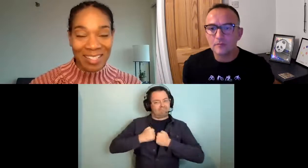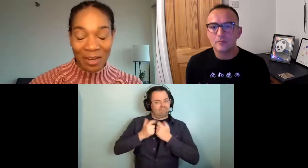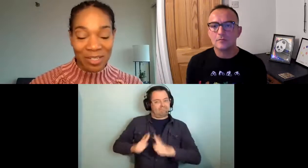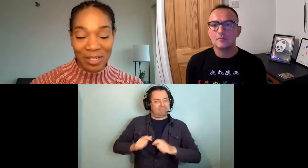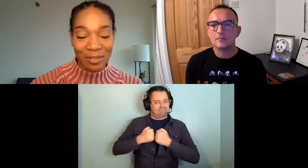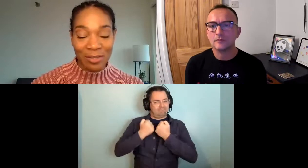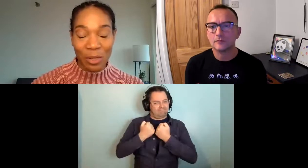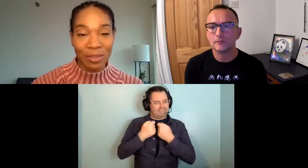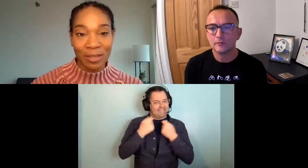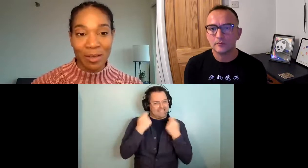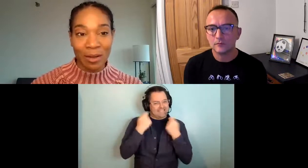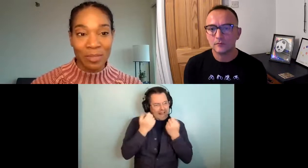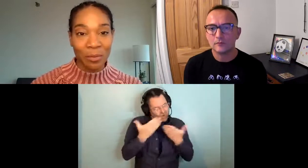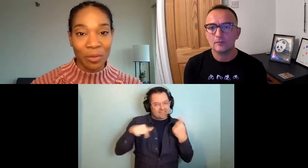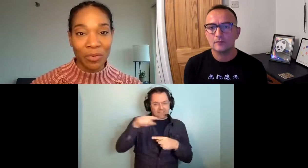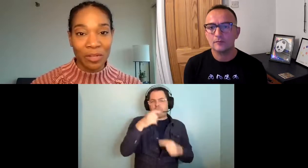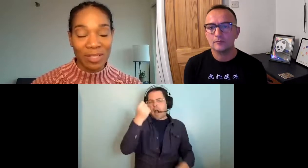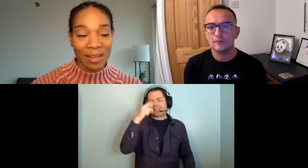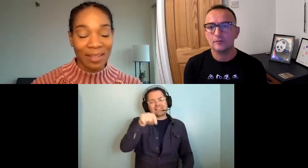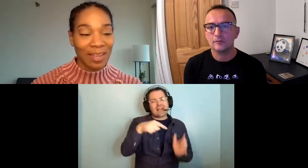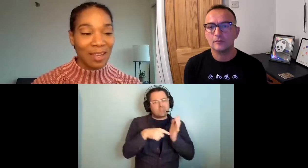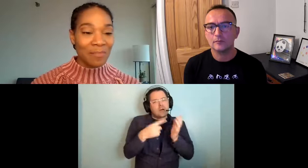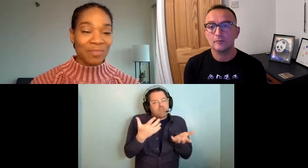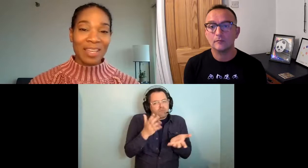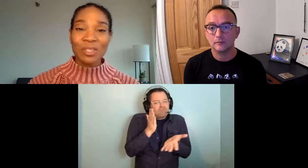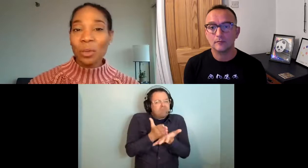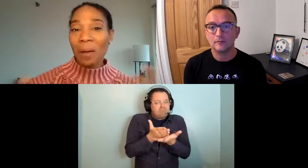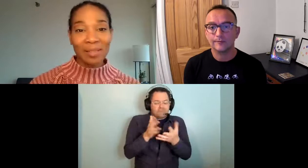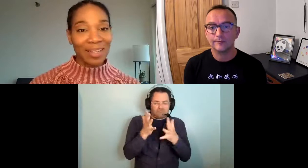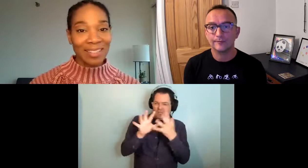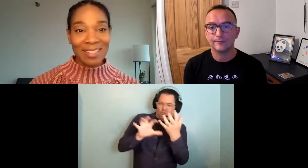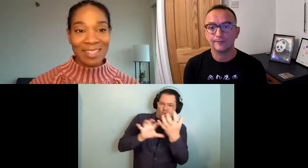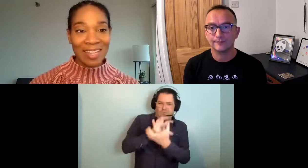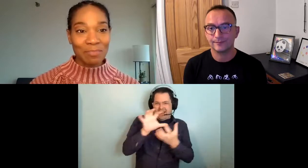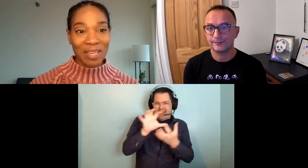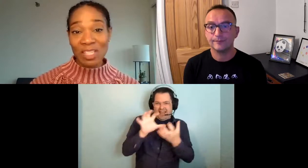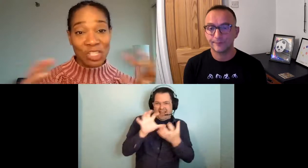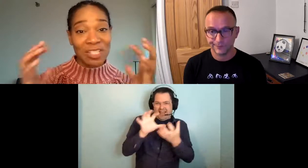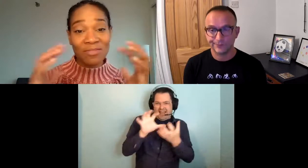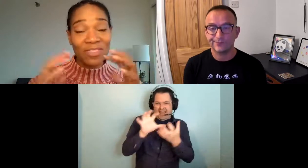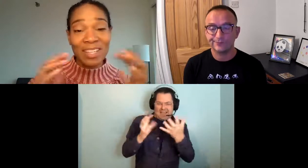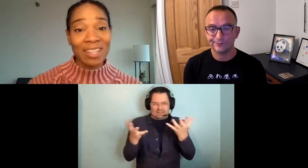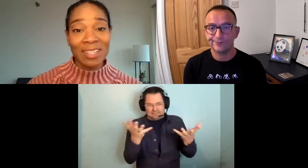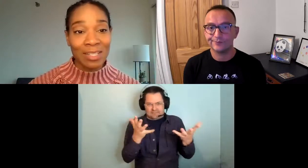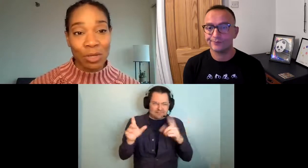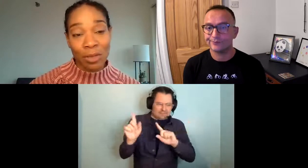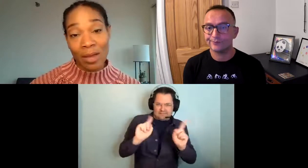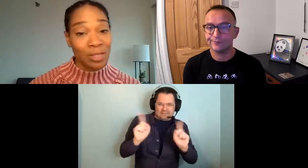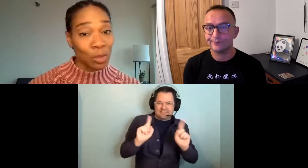But I think that is okay sometimes you know. That we don't have to conform and put a stamp on